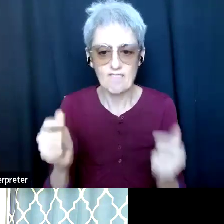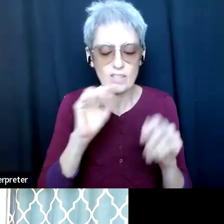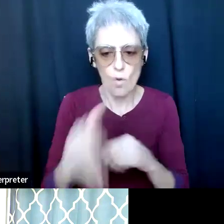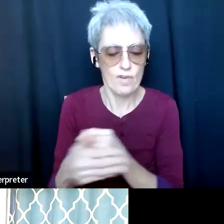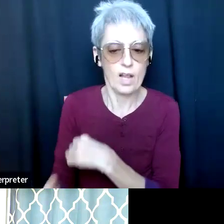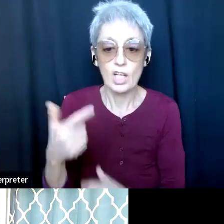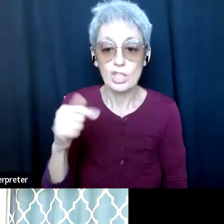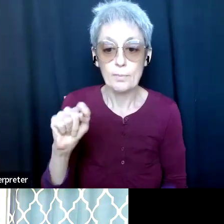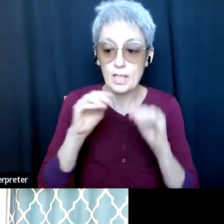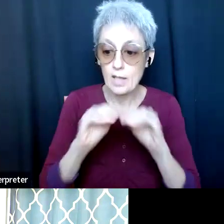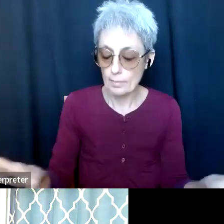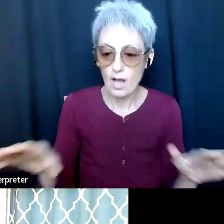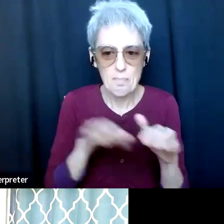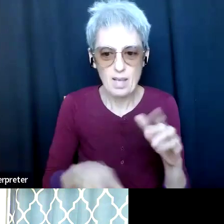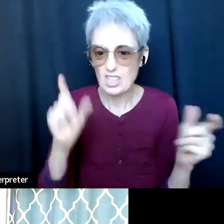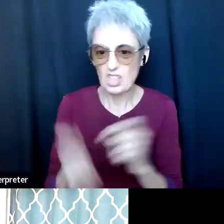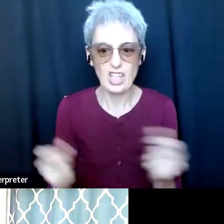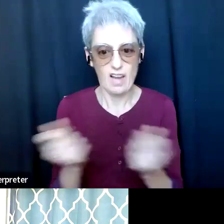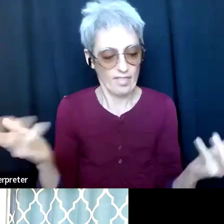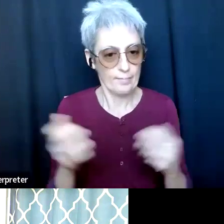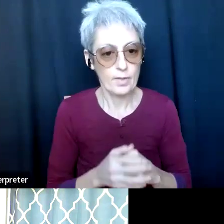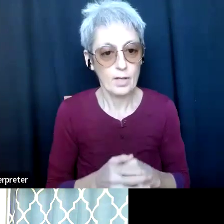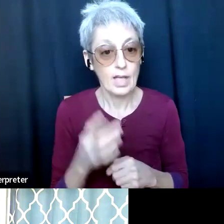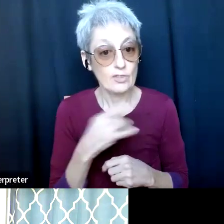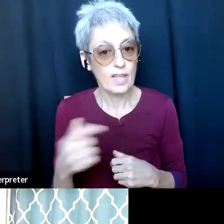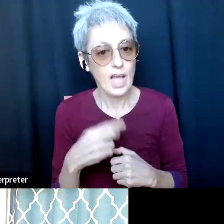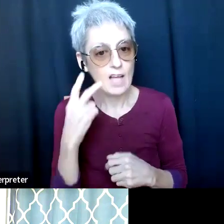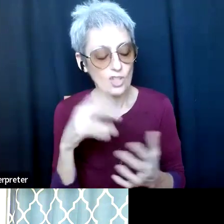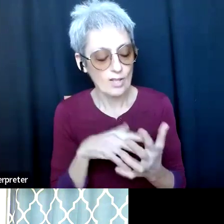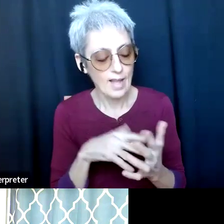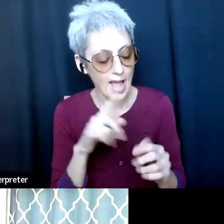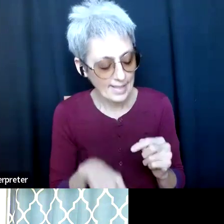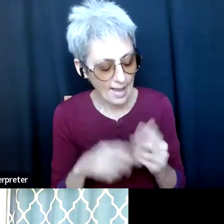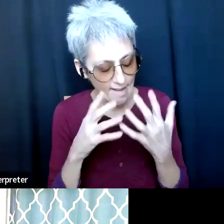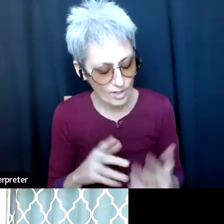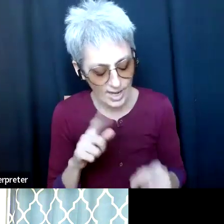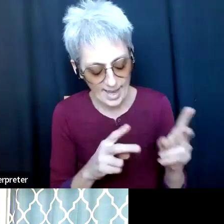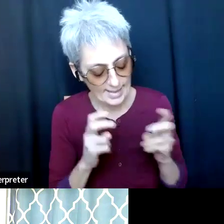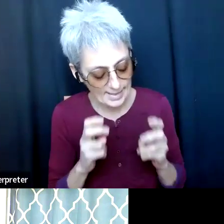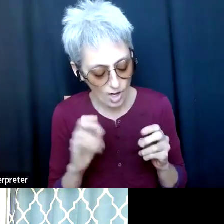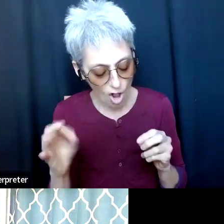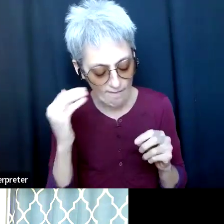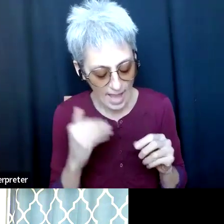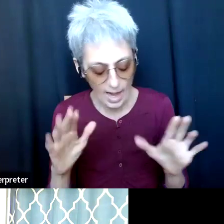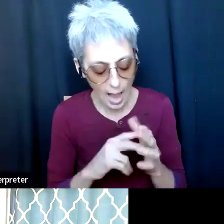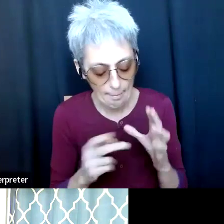and how exactly they are solving the task. And there are different potential explanations